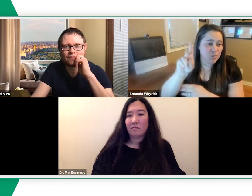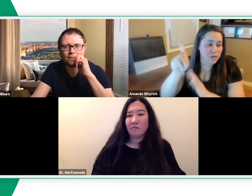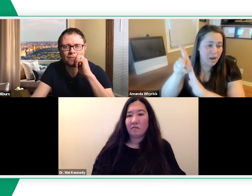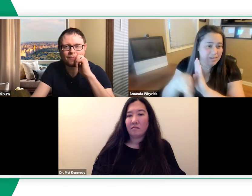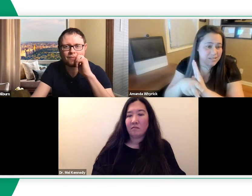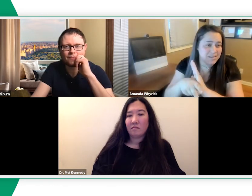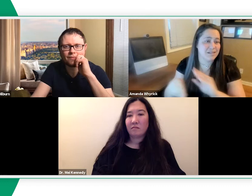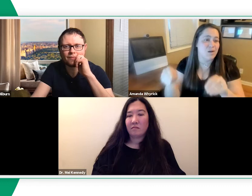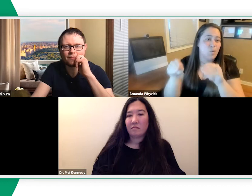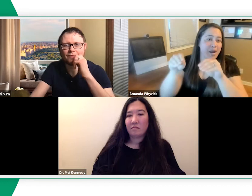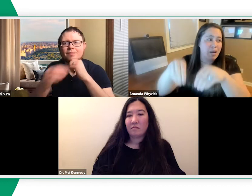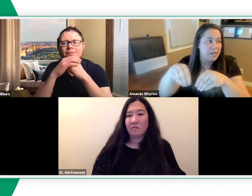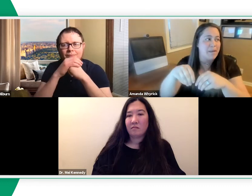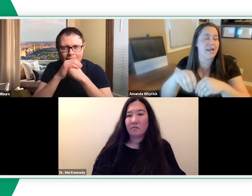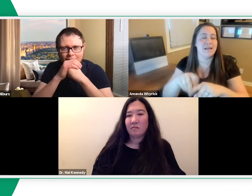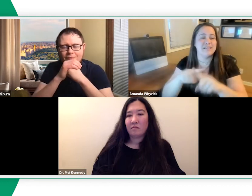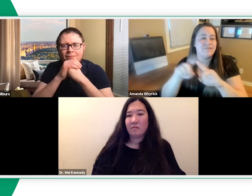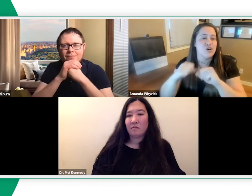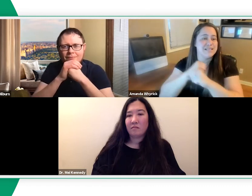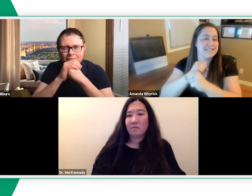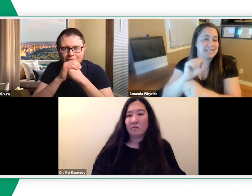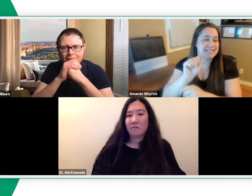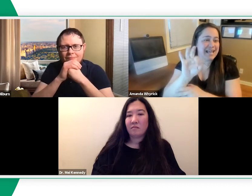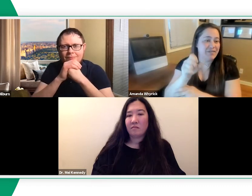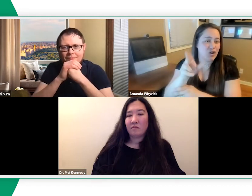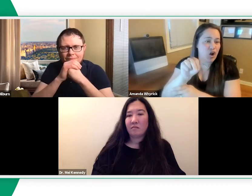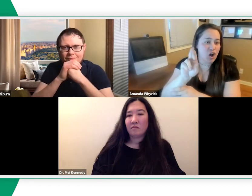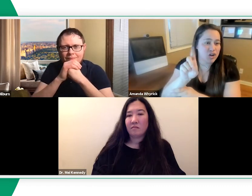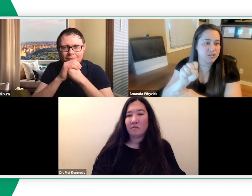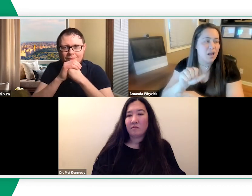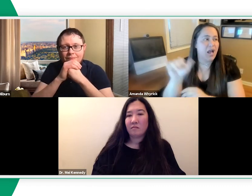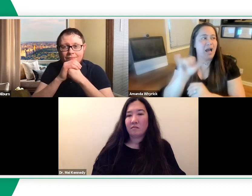we have a password policy, we implement different safeguards like